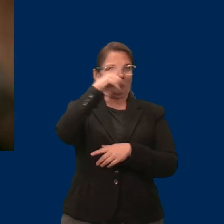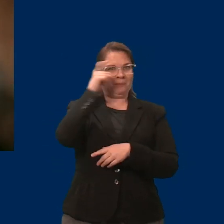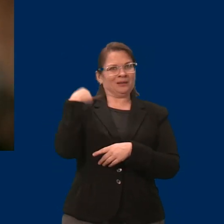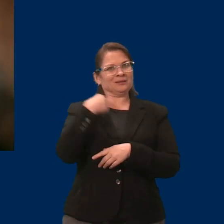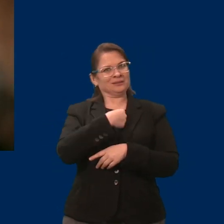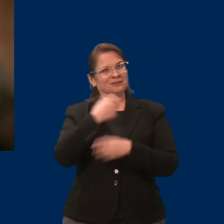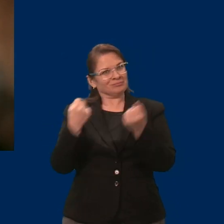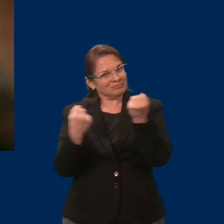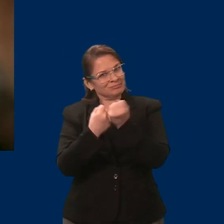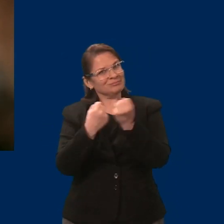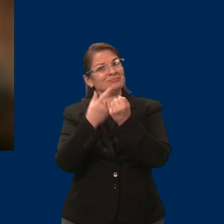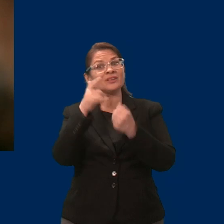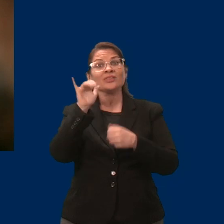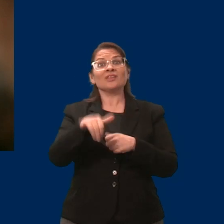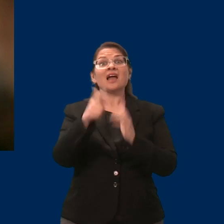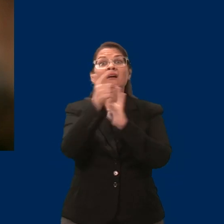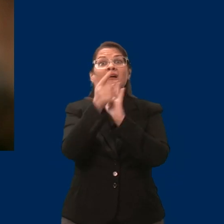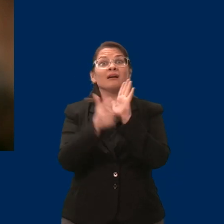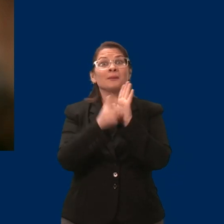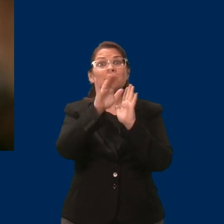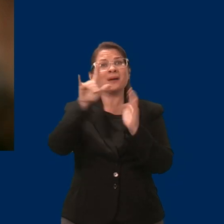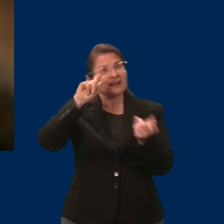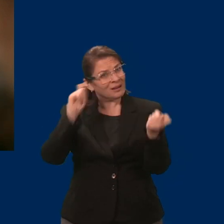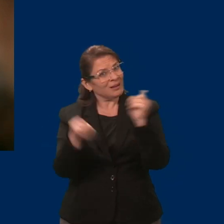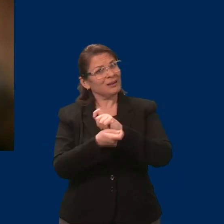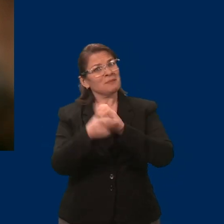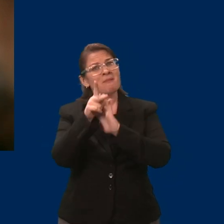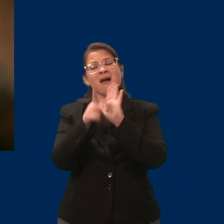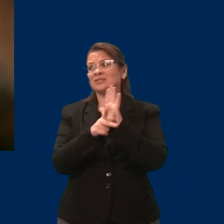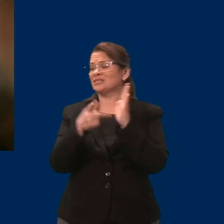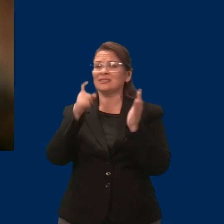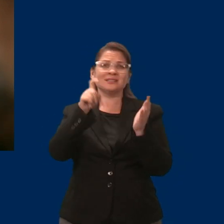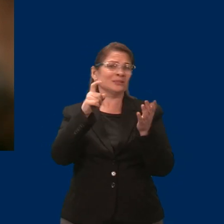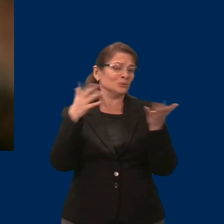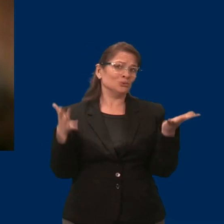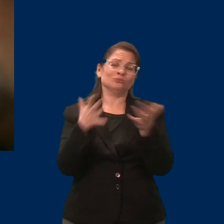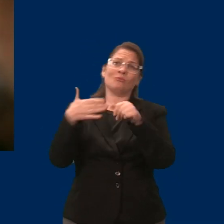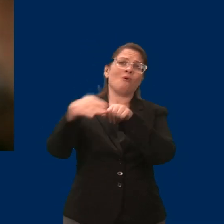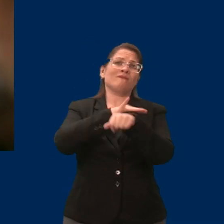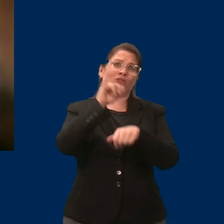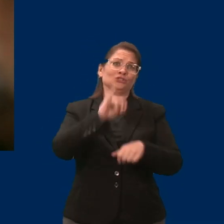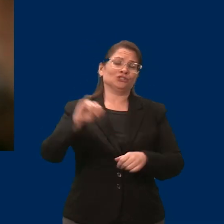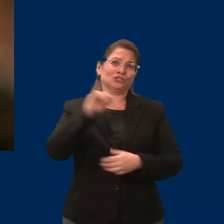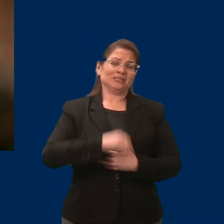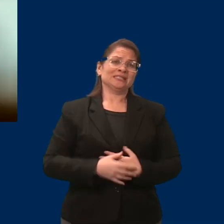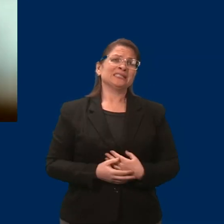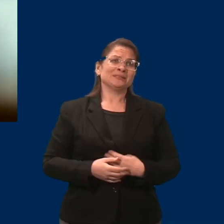and talk about. Thank you so much, Erika.